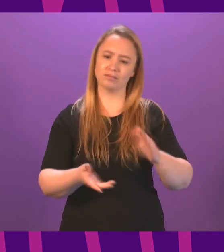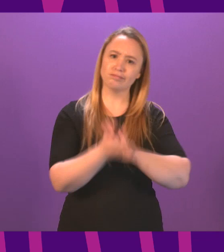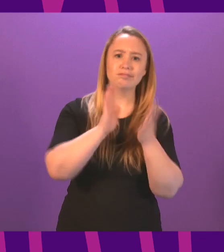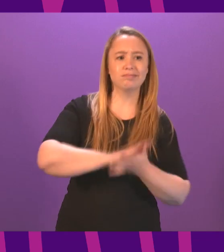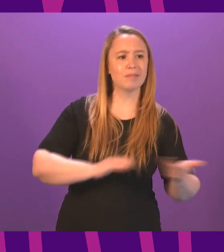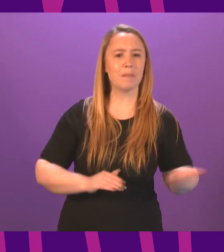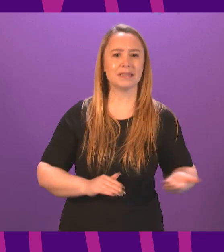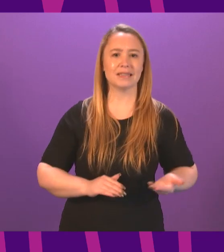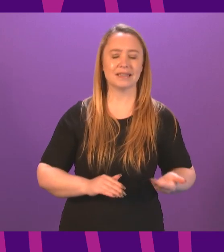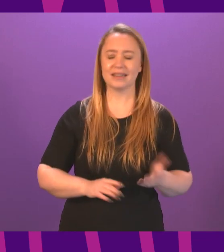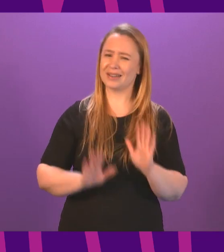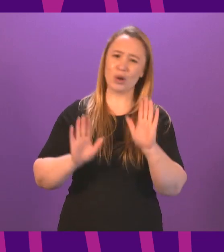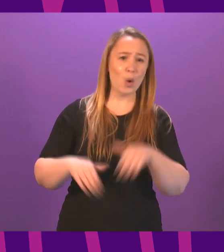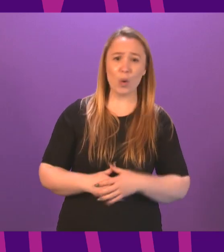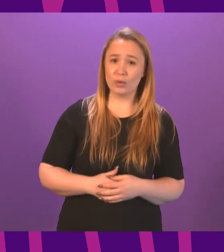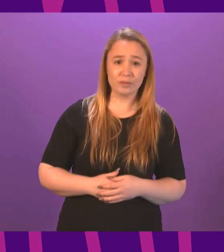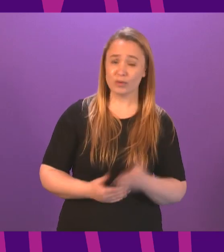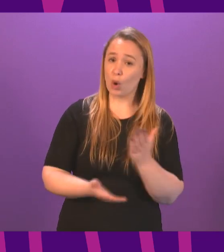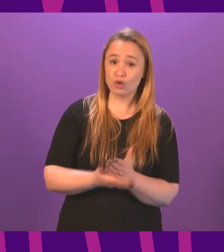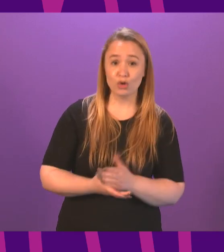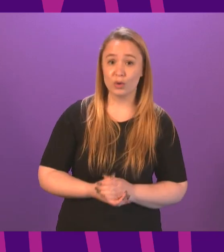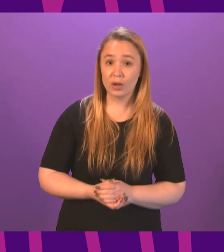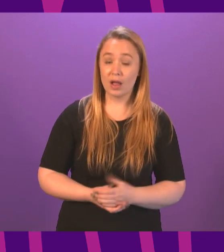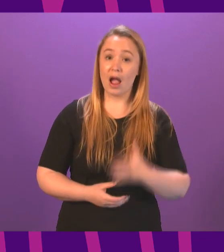to see us get out of this as quickly as possible and I want to see us get through it with as